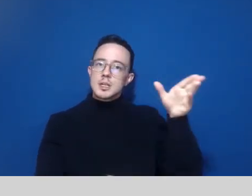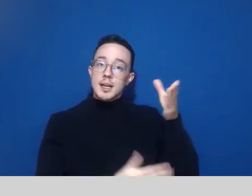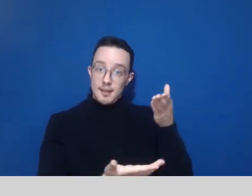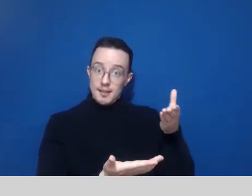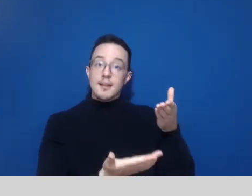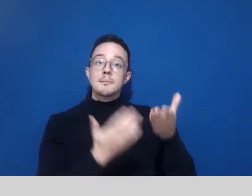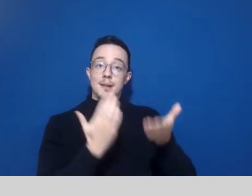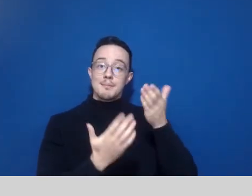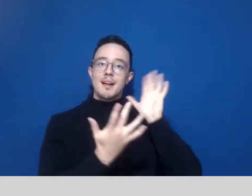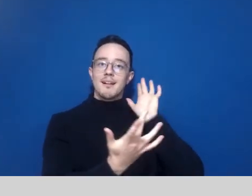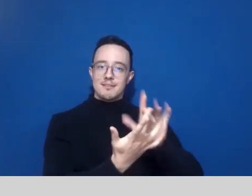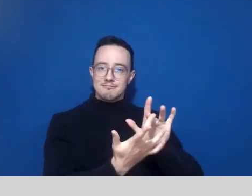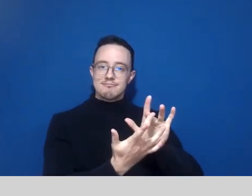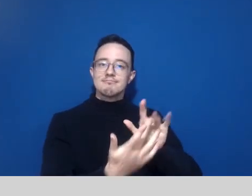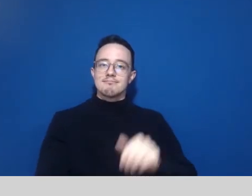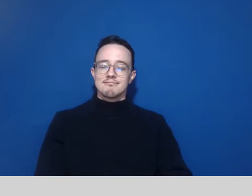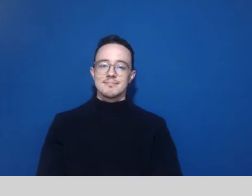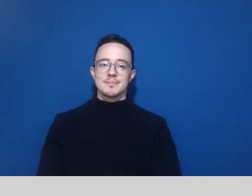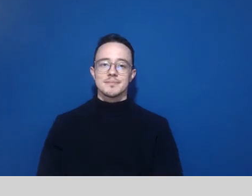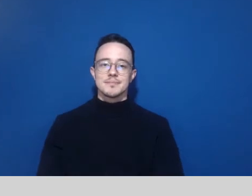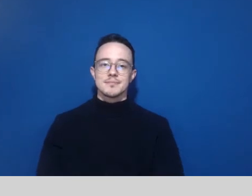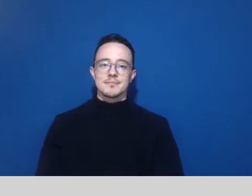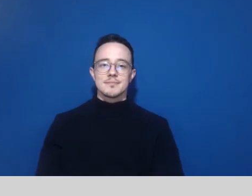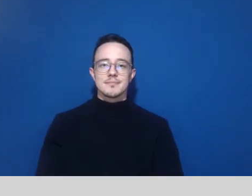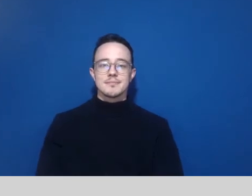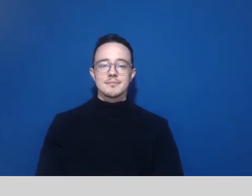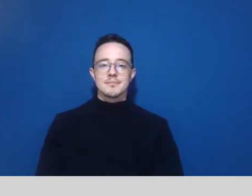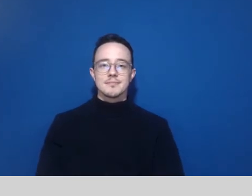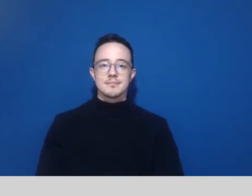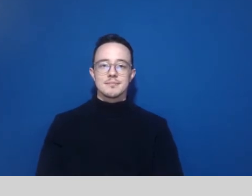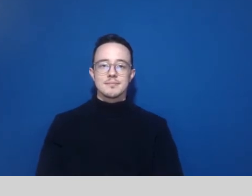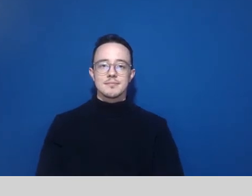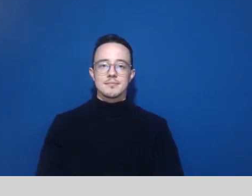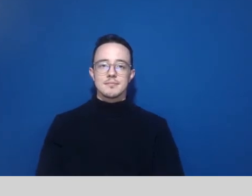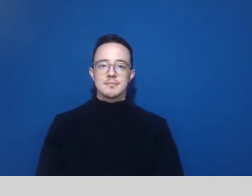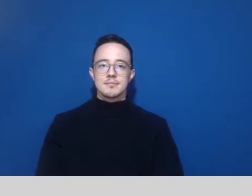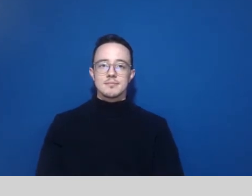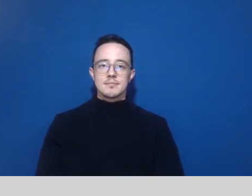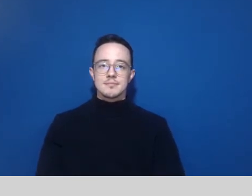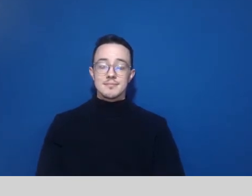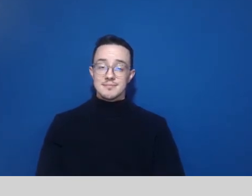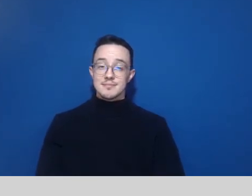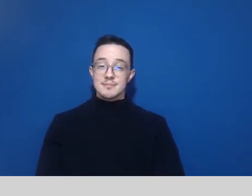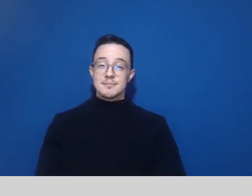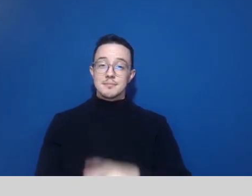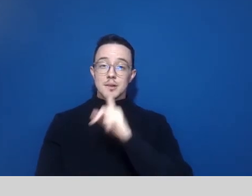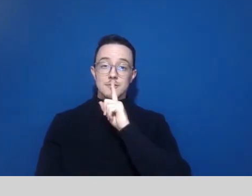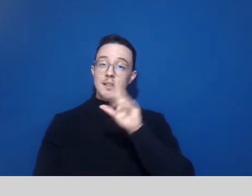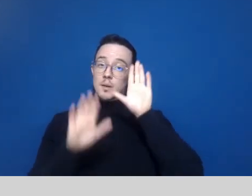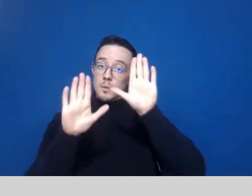and hence is somebody that I might be able to contact via direct messages. But a really useful example...